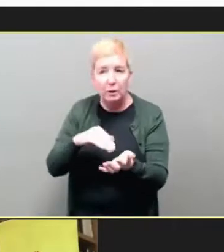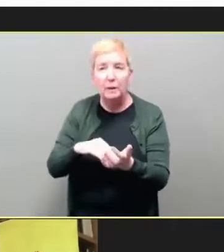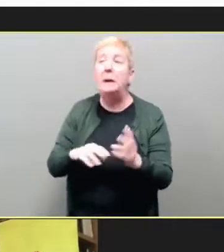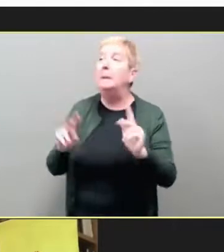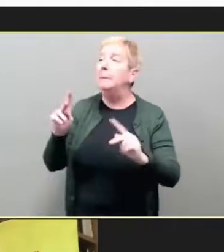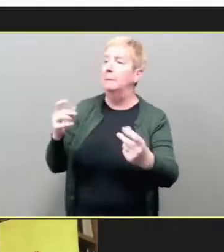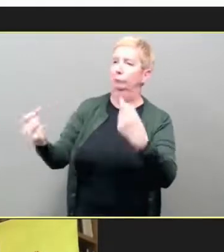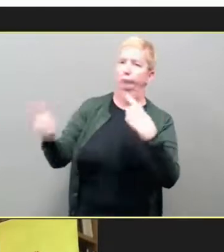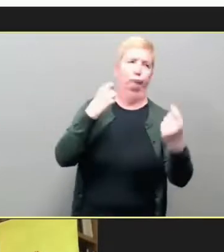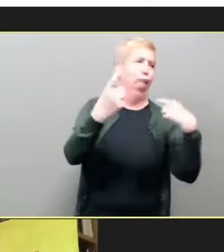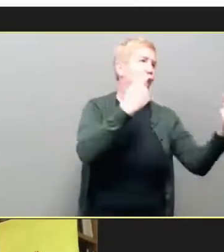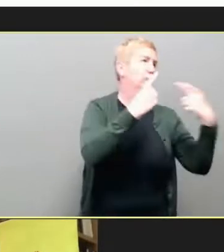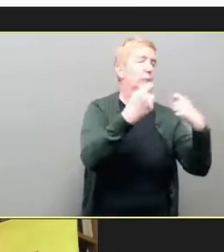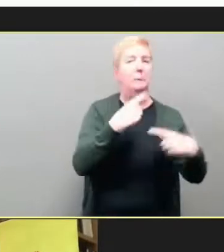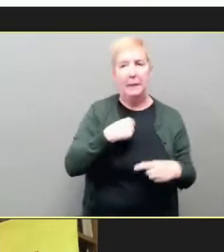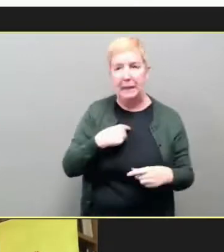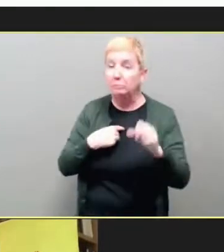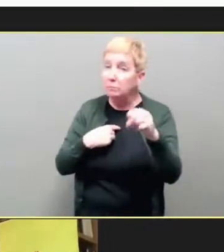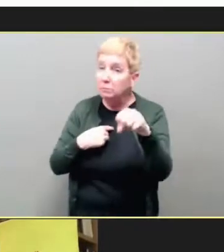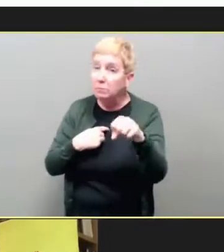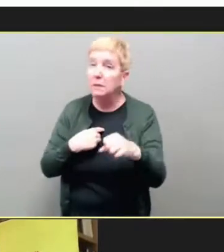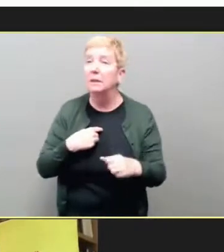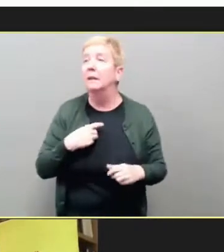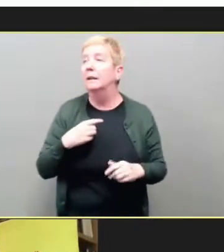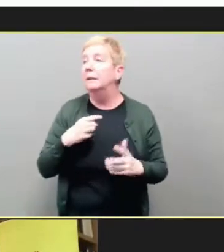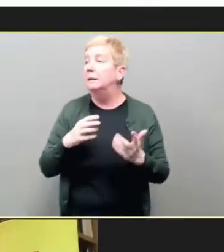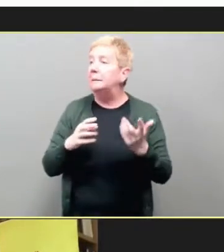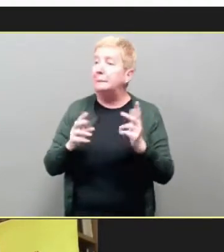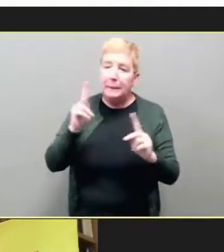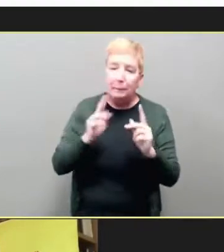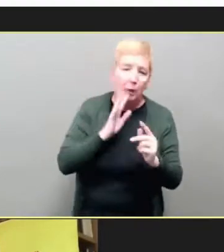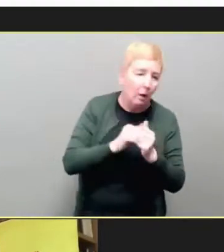get all sorts of communication for my patients. You know, Should I get the